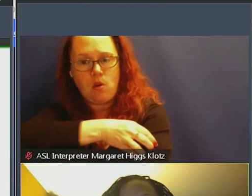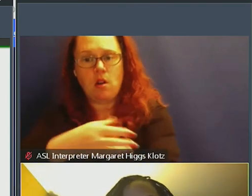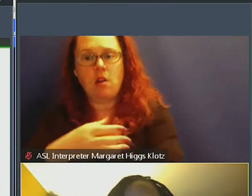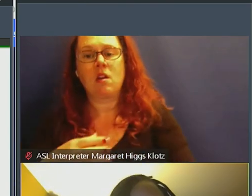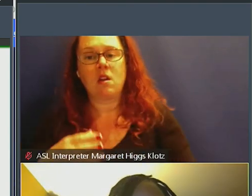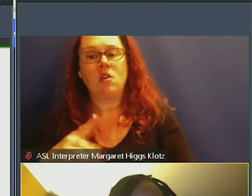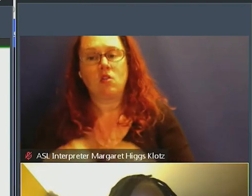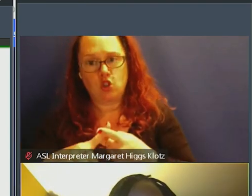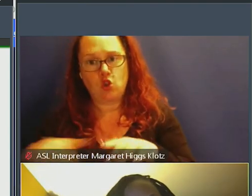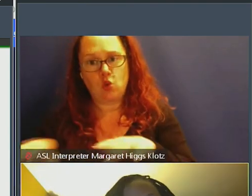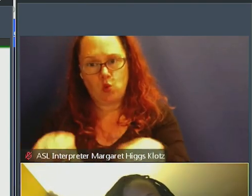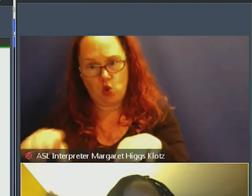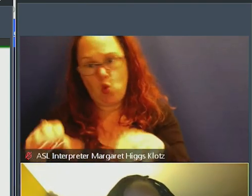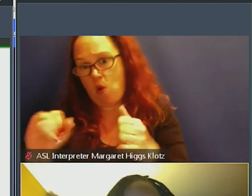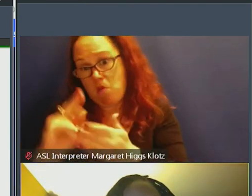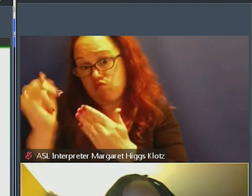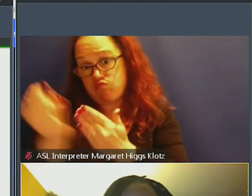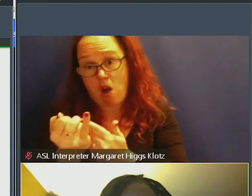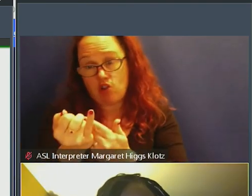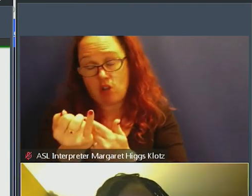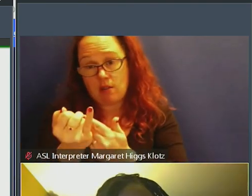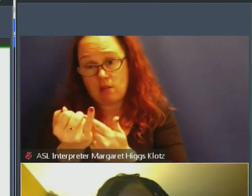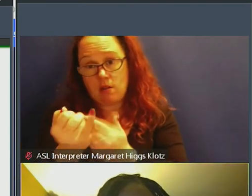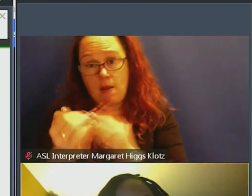to do a project based on what they want to do.